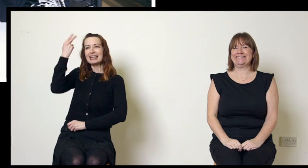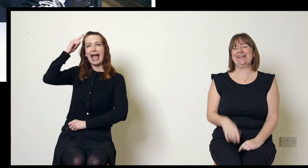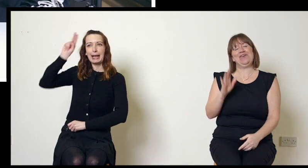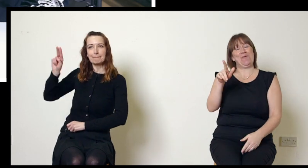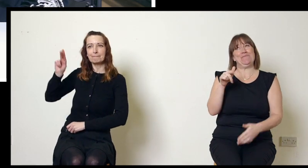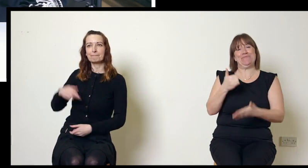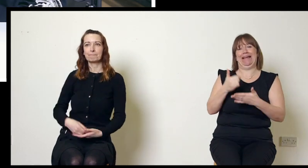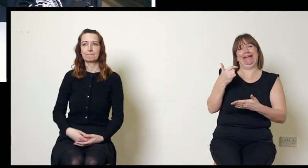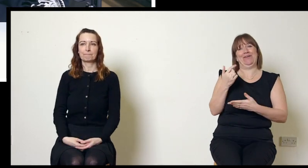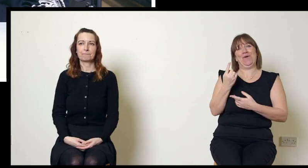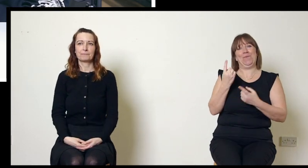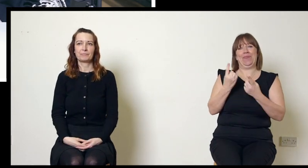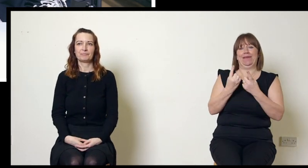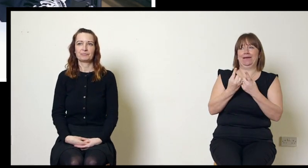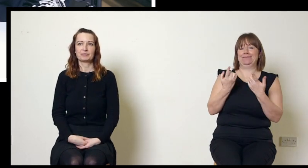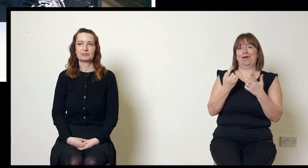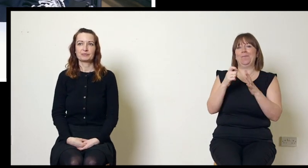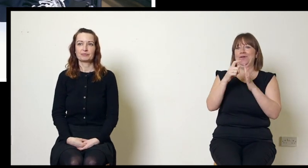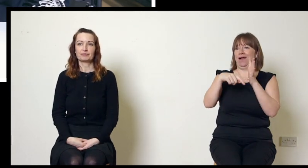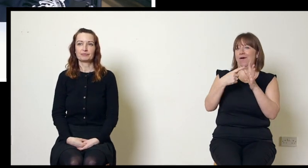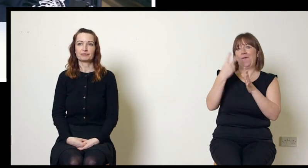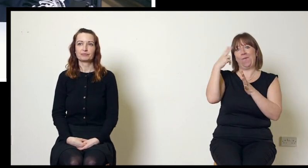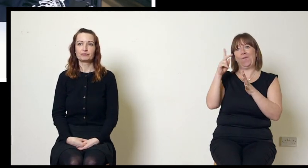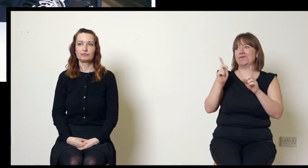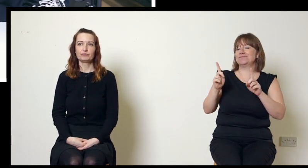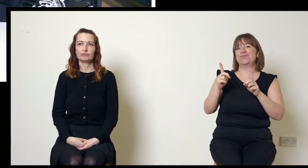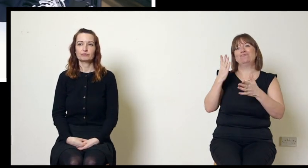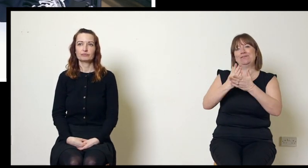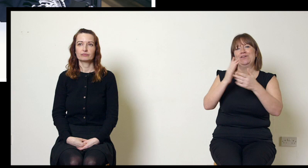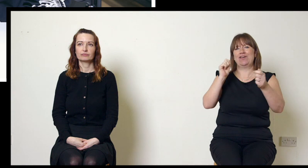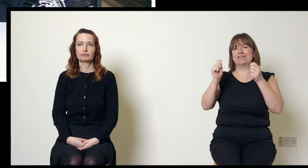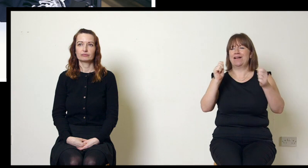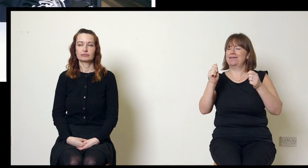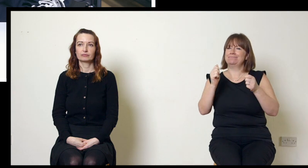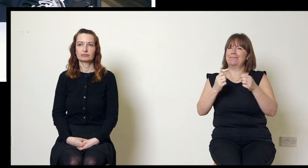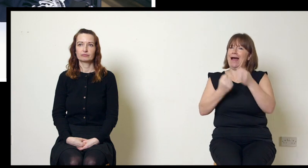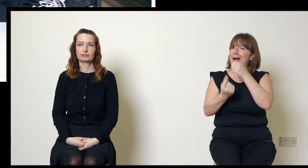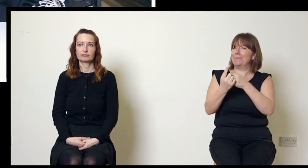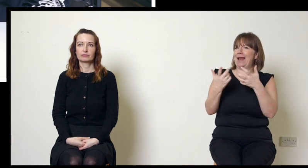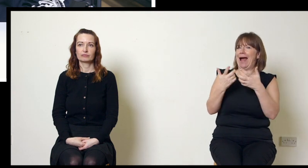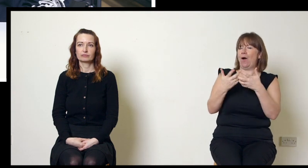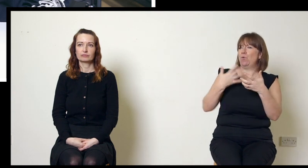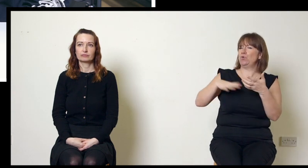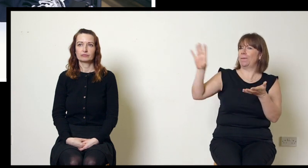One thing is… the project we called Reasonable Adjustments came about because we wanted to commission something very specific